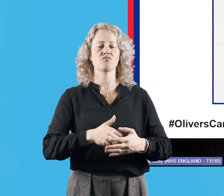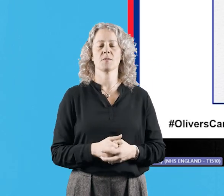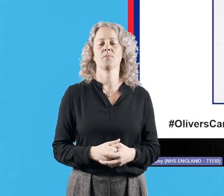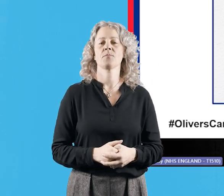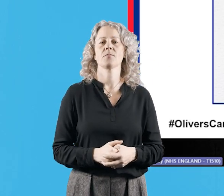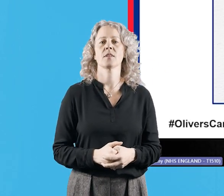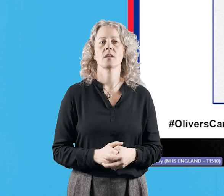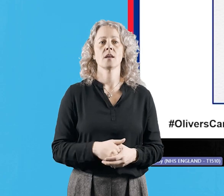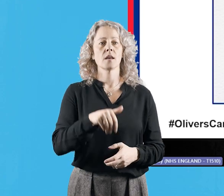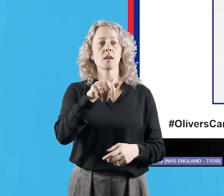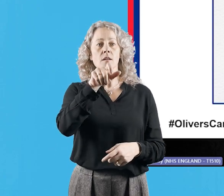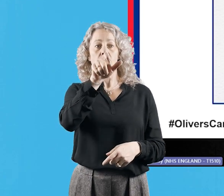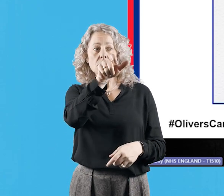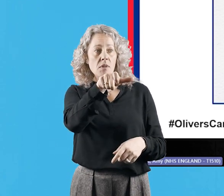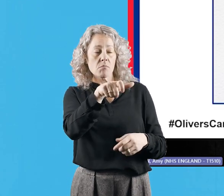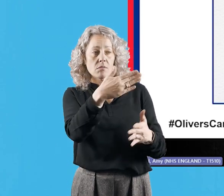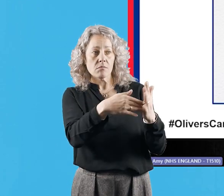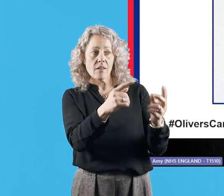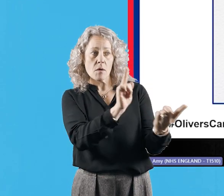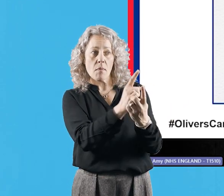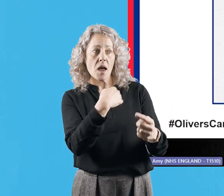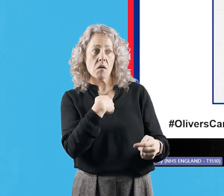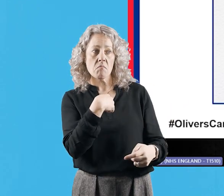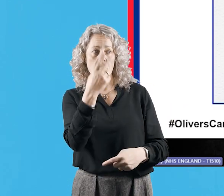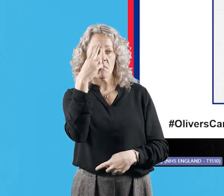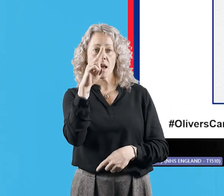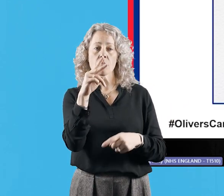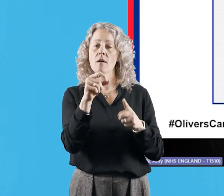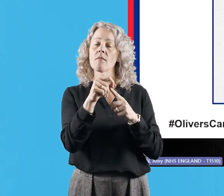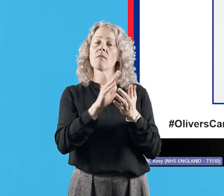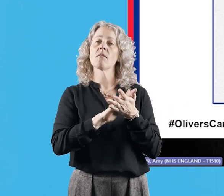today. It's brilliant. So for people who don't know me, I'm